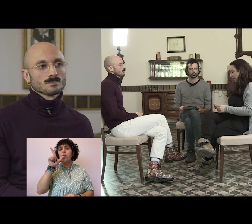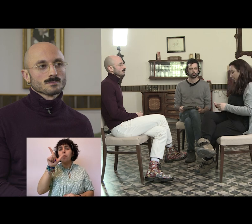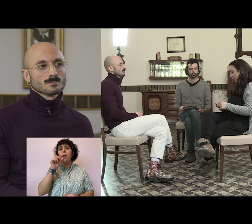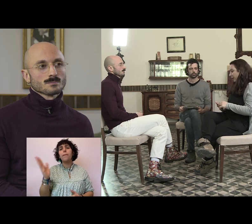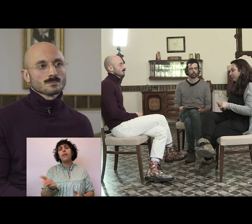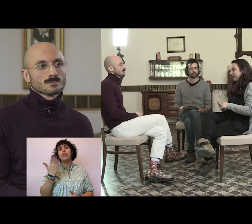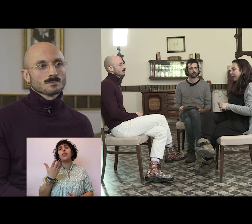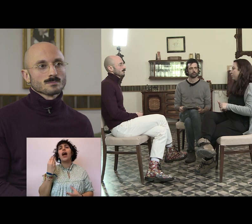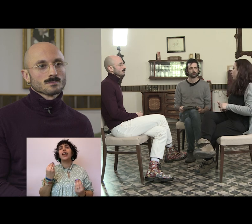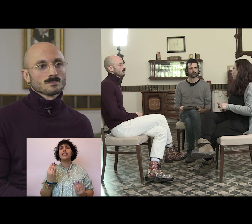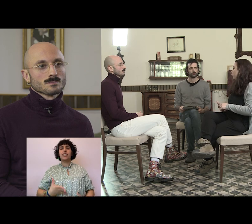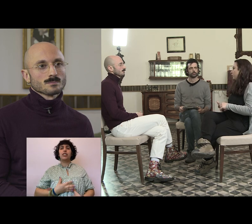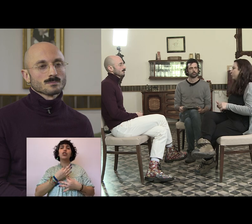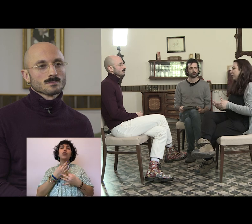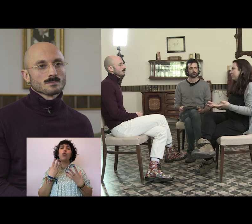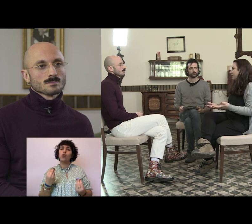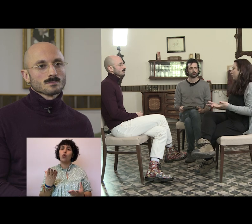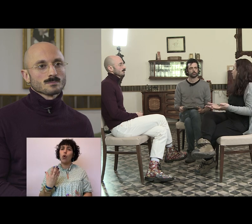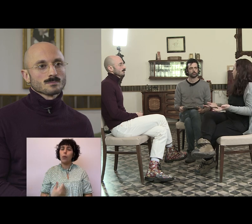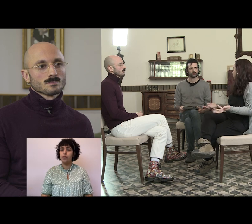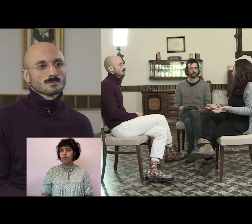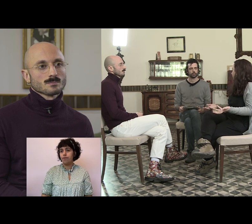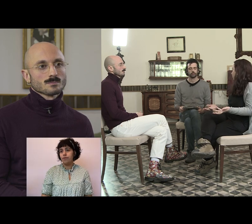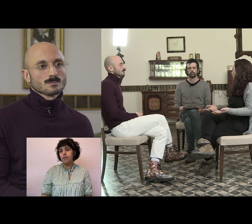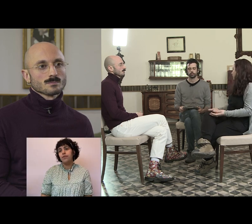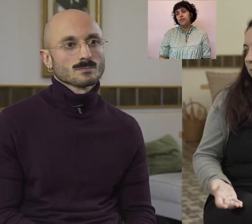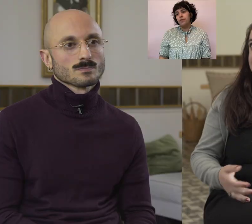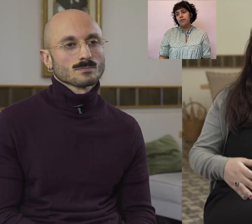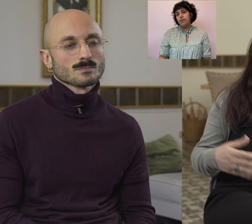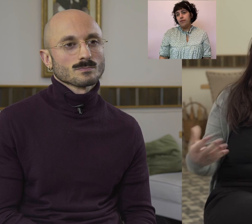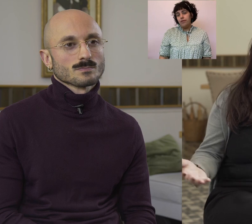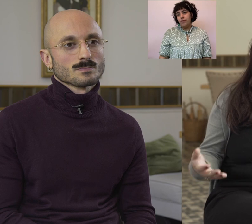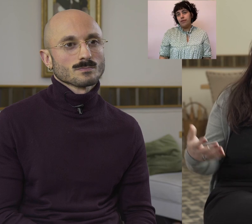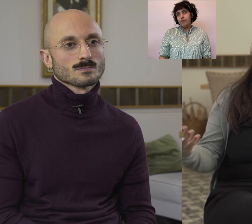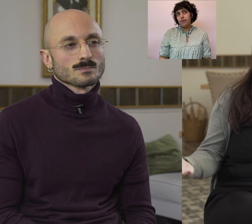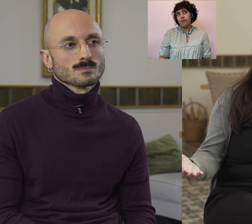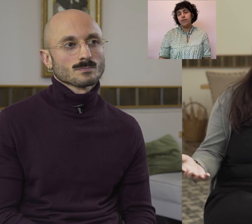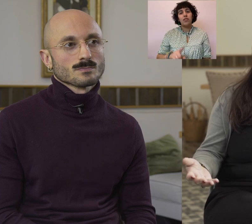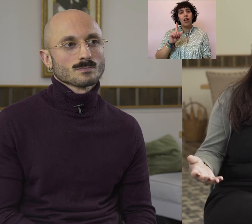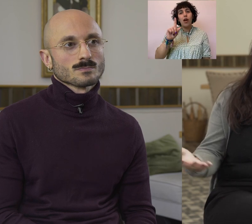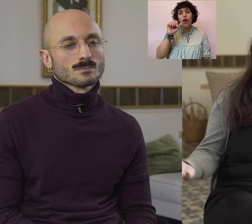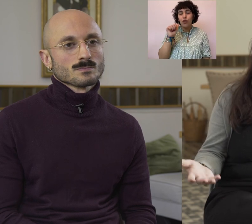Yeah, so one day, like all of us you will meet with others who are like you.